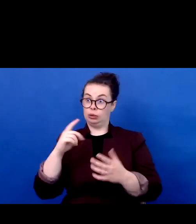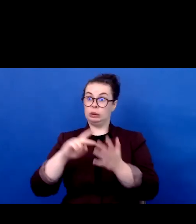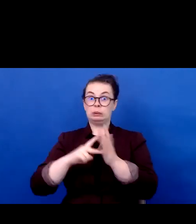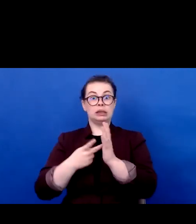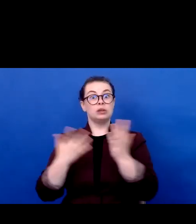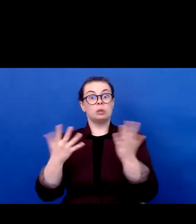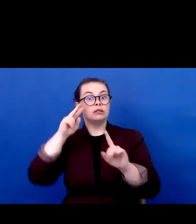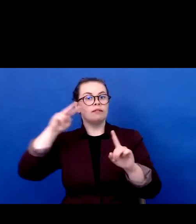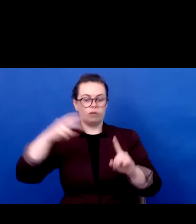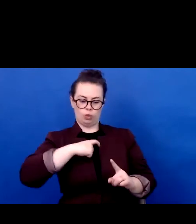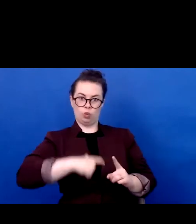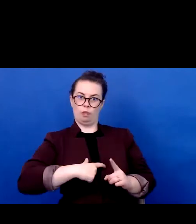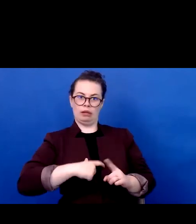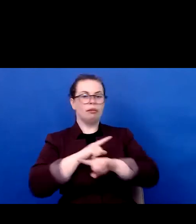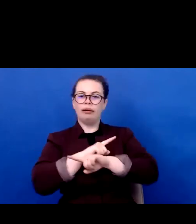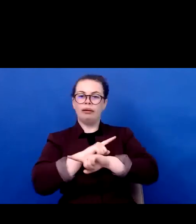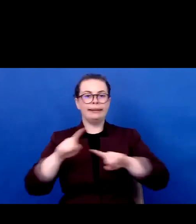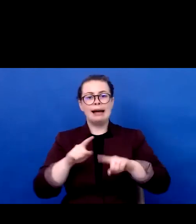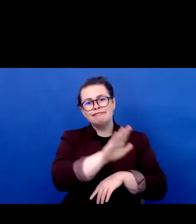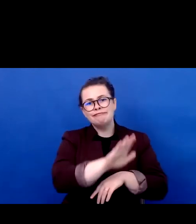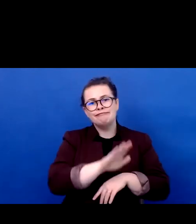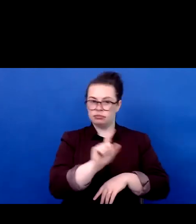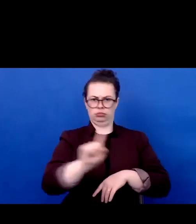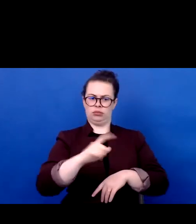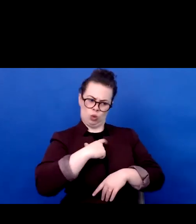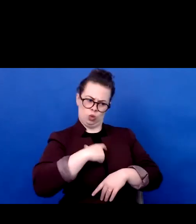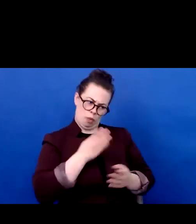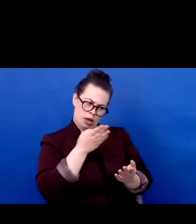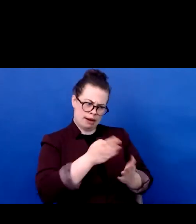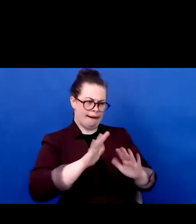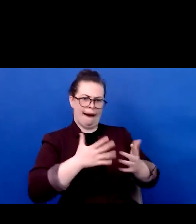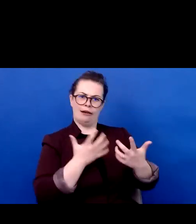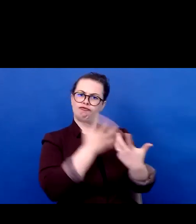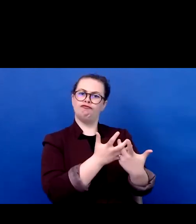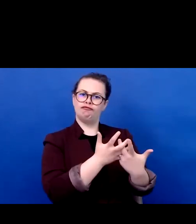ensure that social protection programs are accessible inclusive and that they include